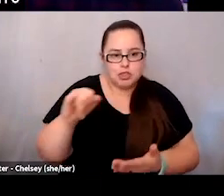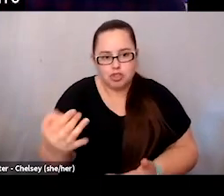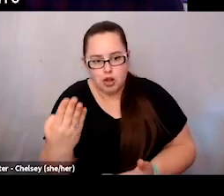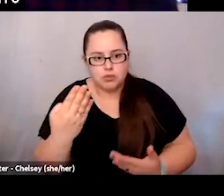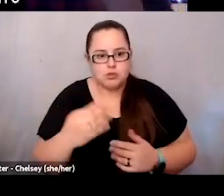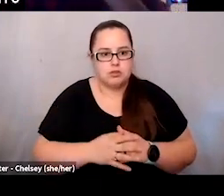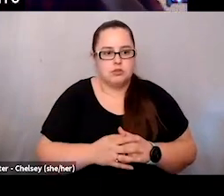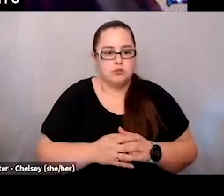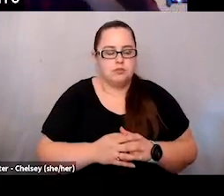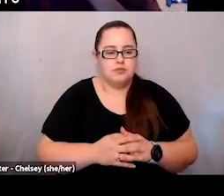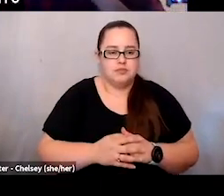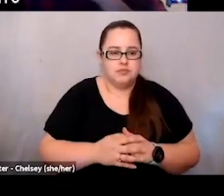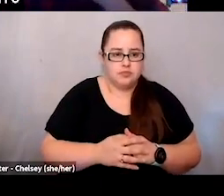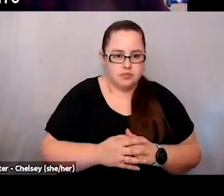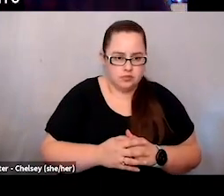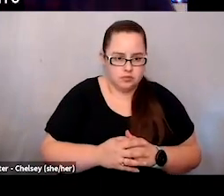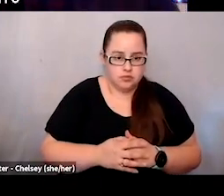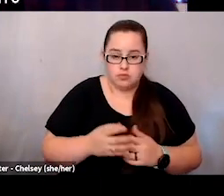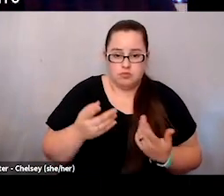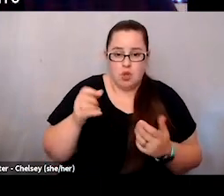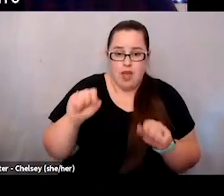anymore because of all the men that the oil brought in because like the economy and the